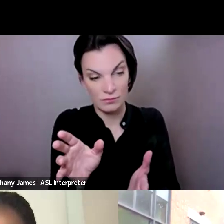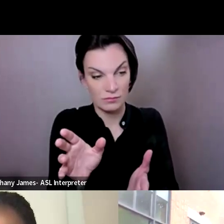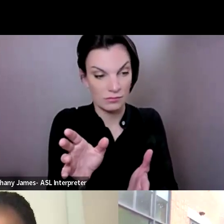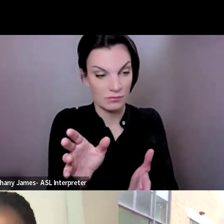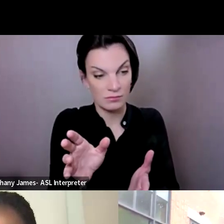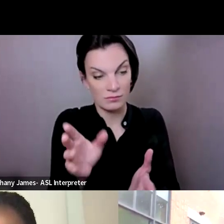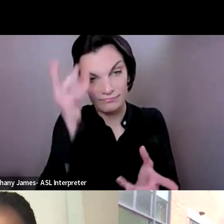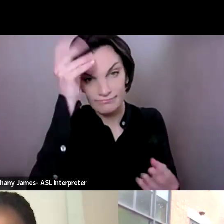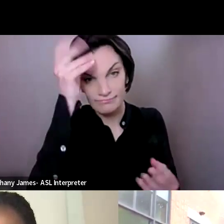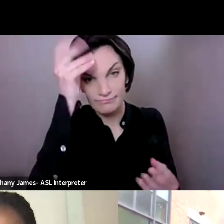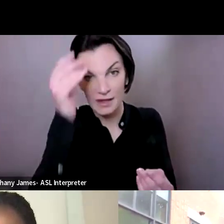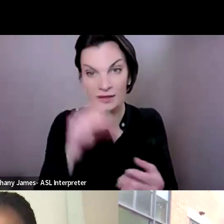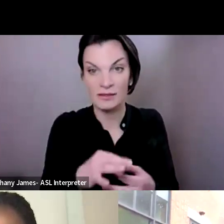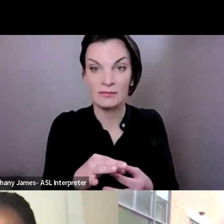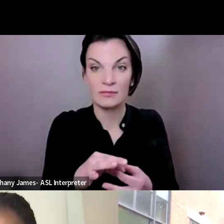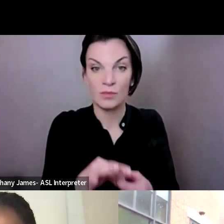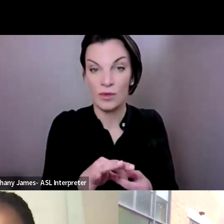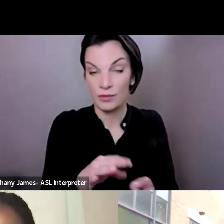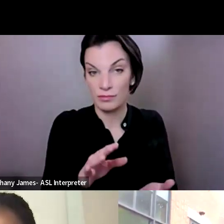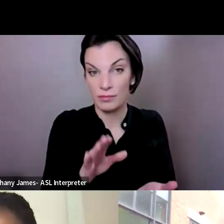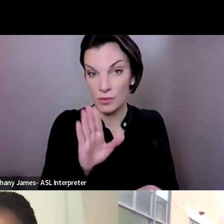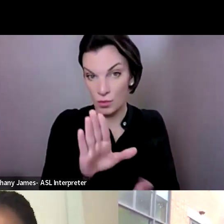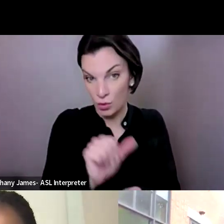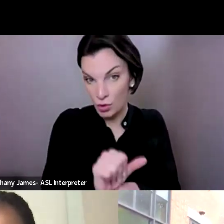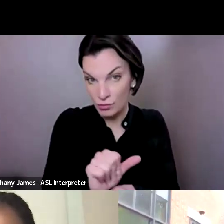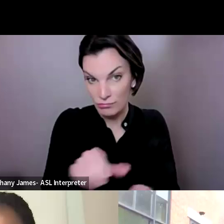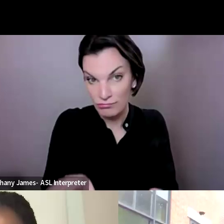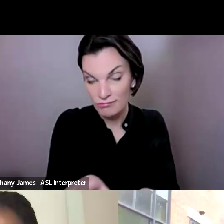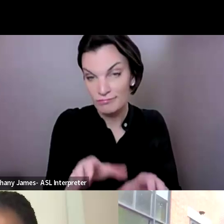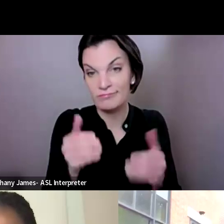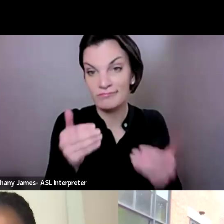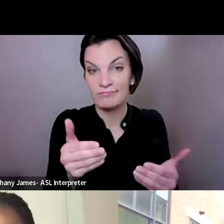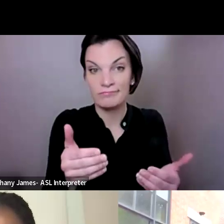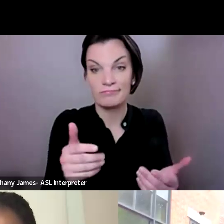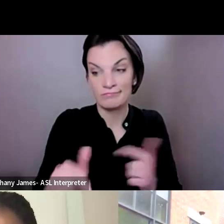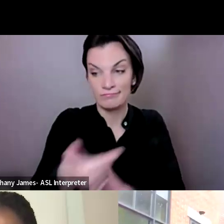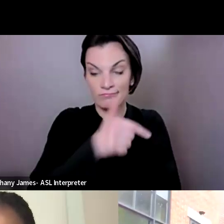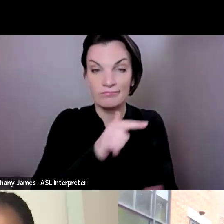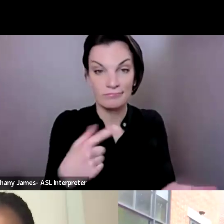on each other's work. I want you to do some roundrobin, talk to each other. If you have